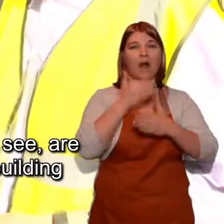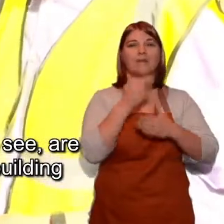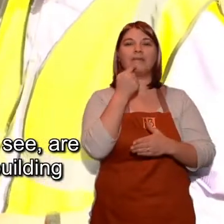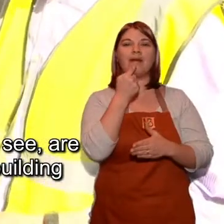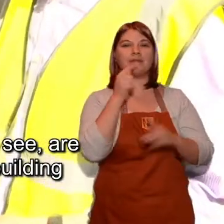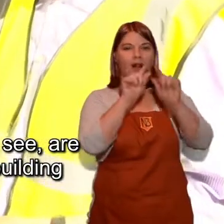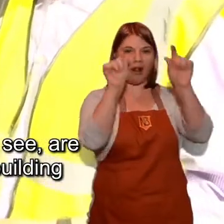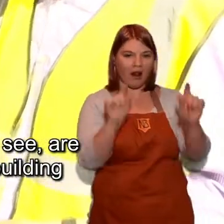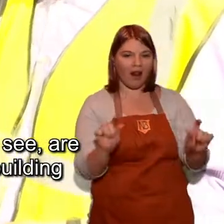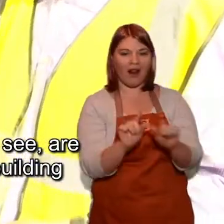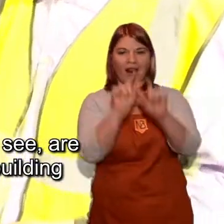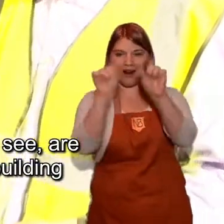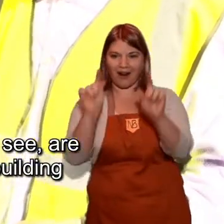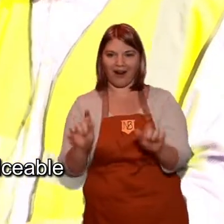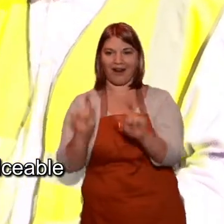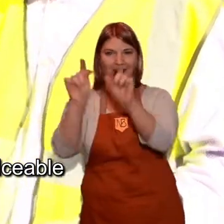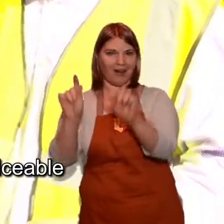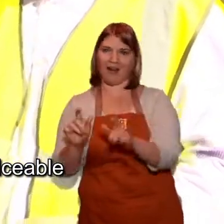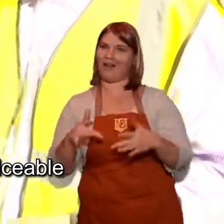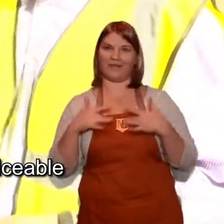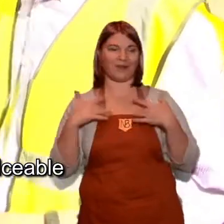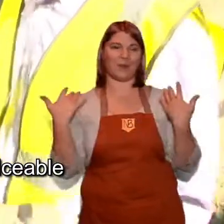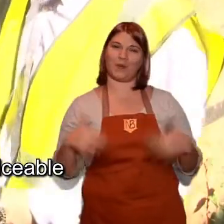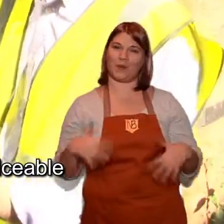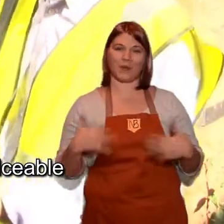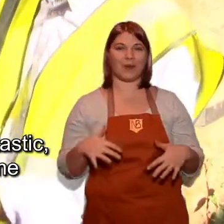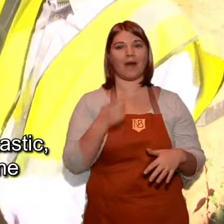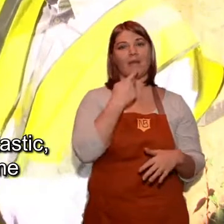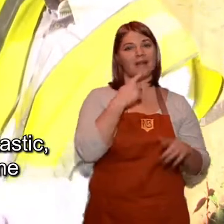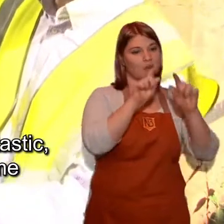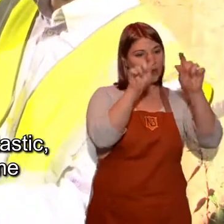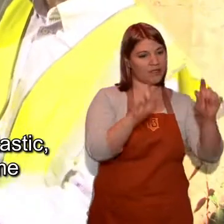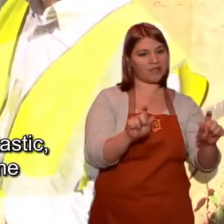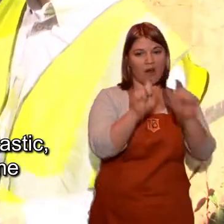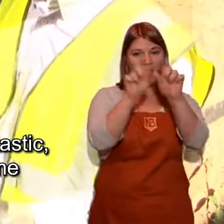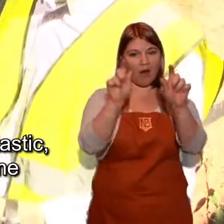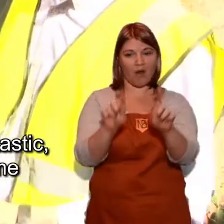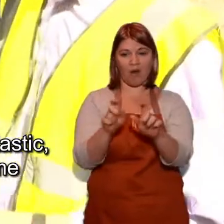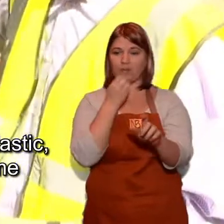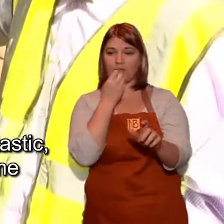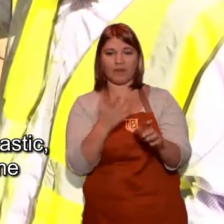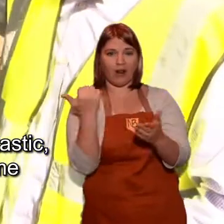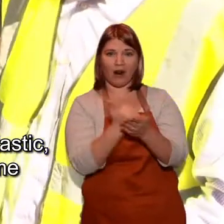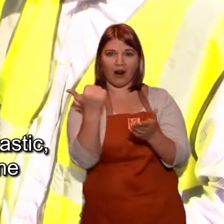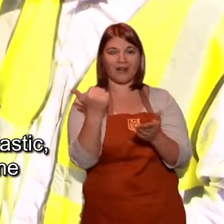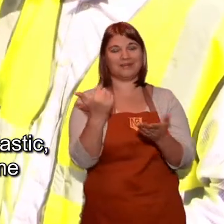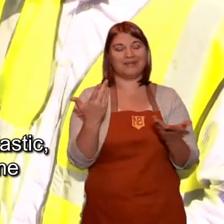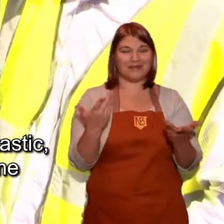items that really make this building stand out, and make it noticeable. The metal windows are absolutely fantastic. But you can see sort of the ravages of time.